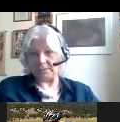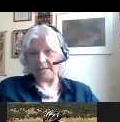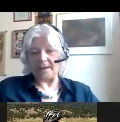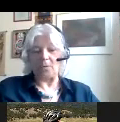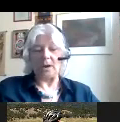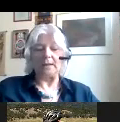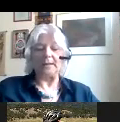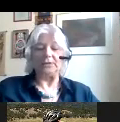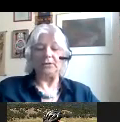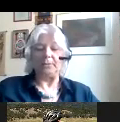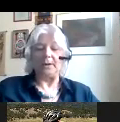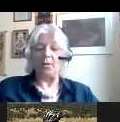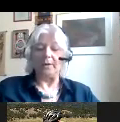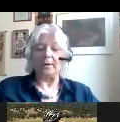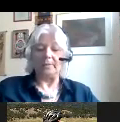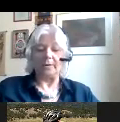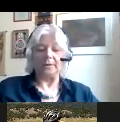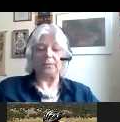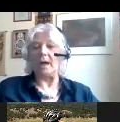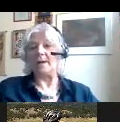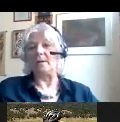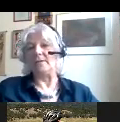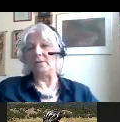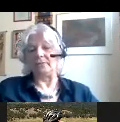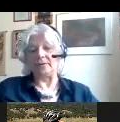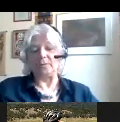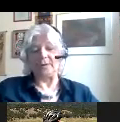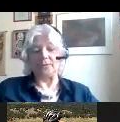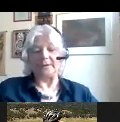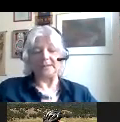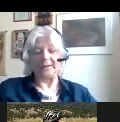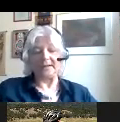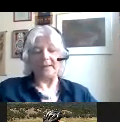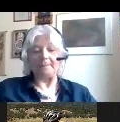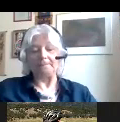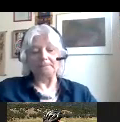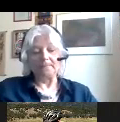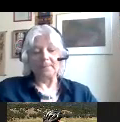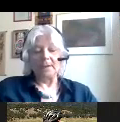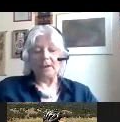today, more likely to be lower income areas with higher level of racial minorities living in them.